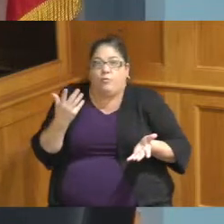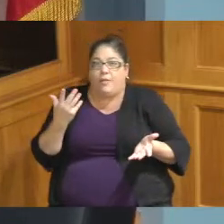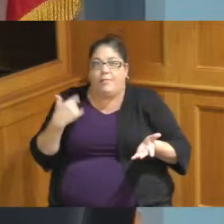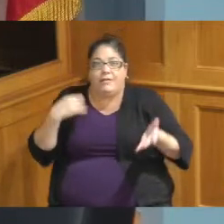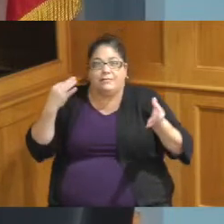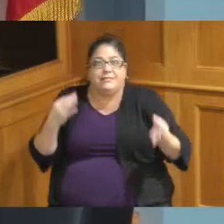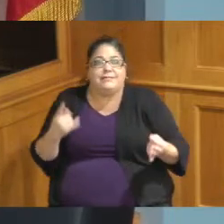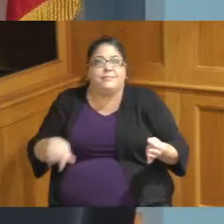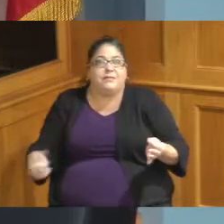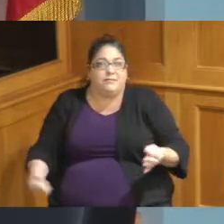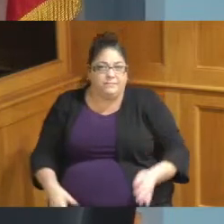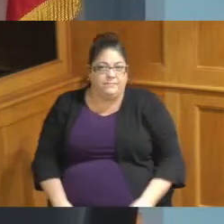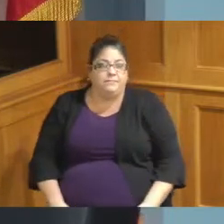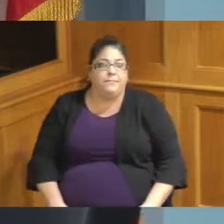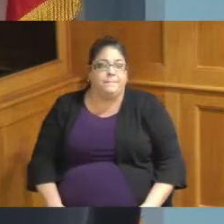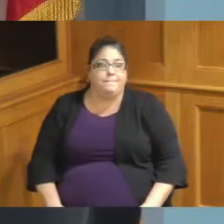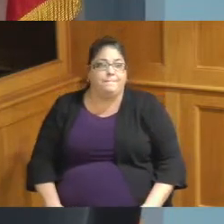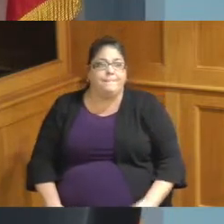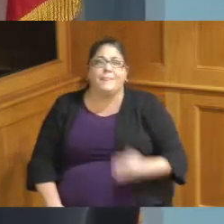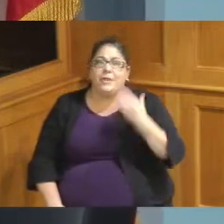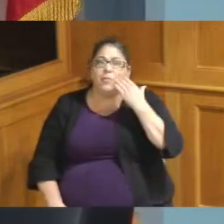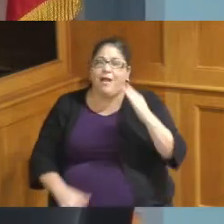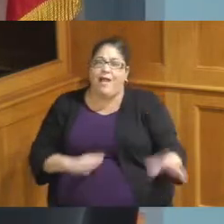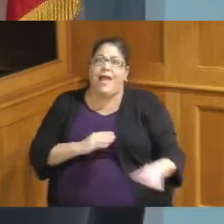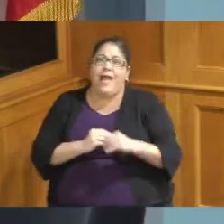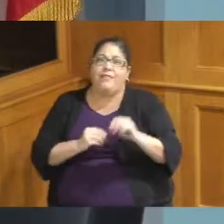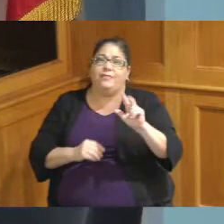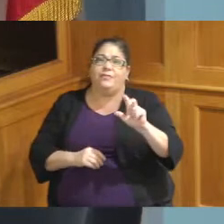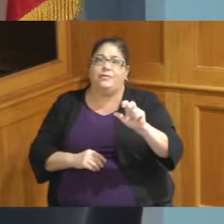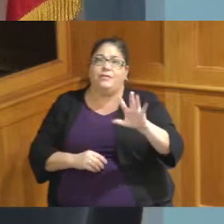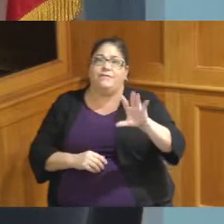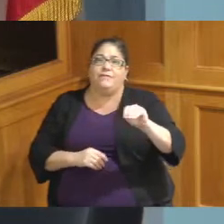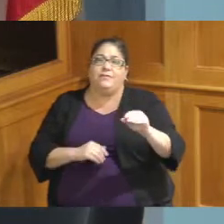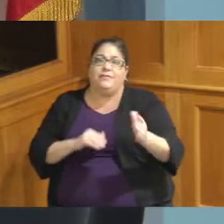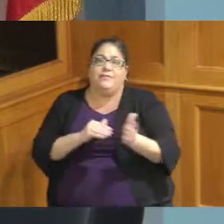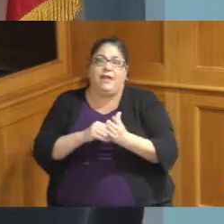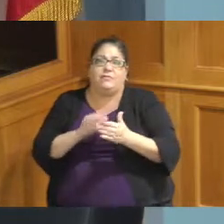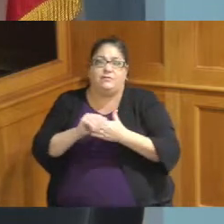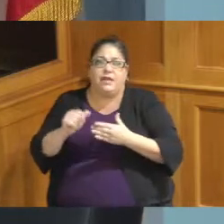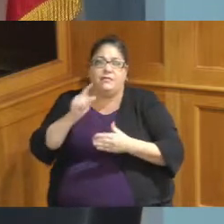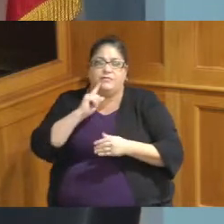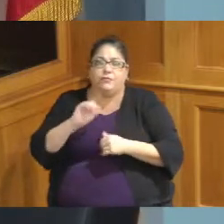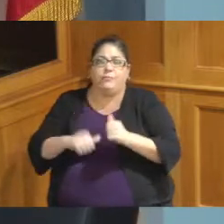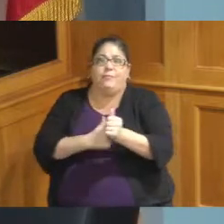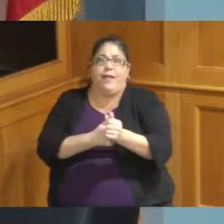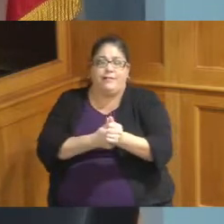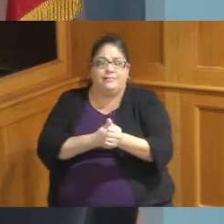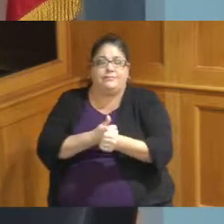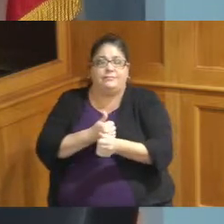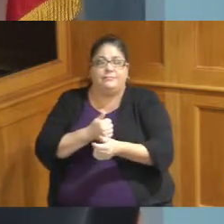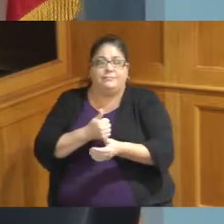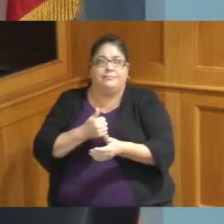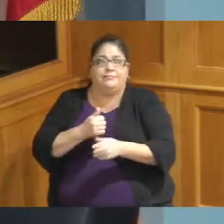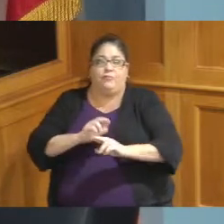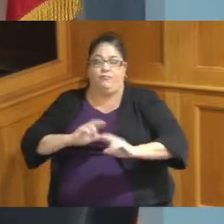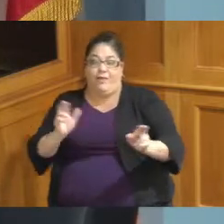something else I know I added the $350,000 for a back stop of making sure that whatever goes